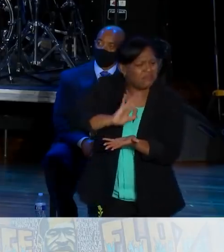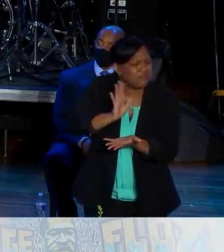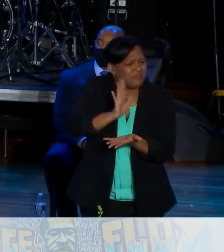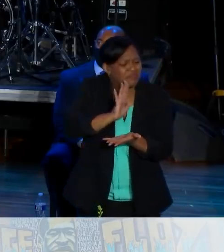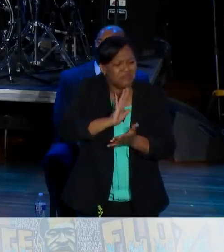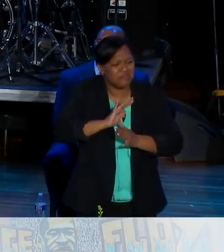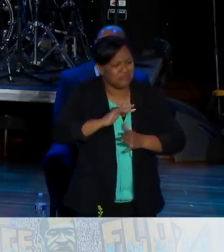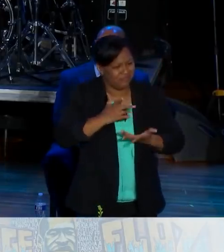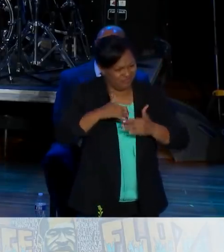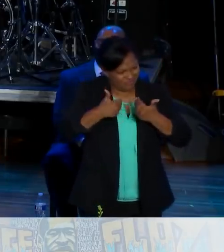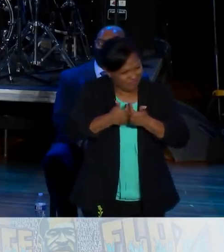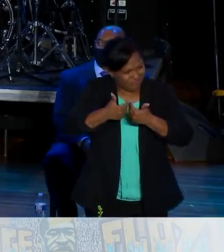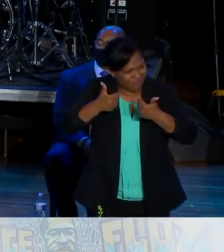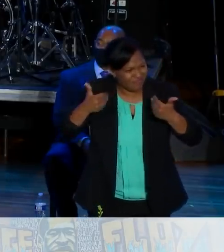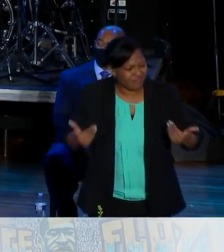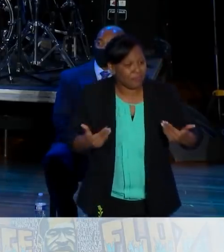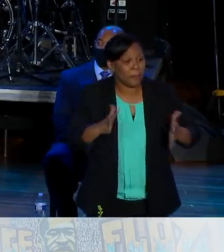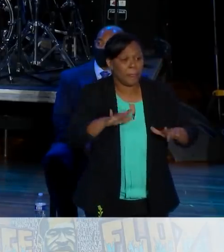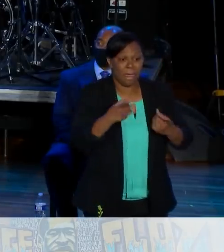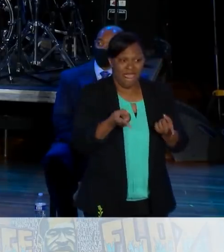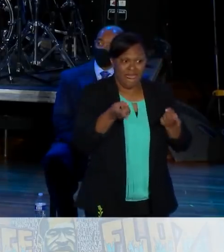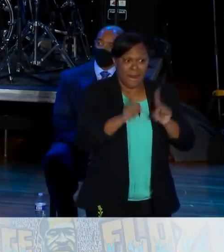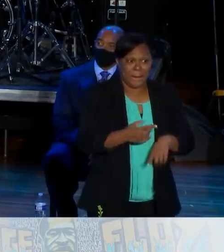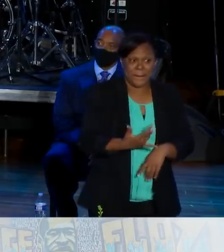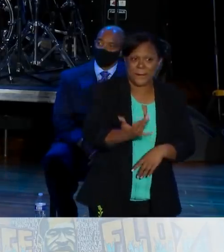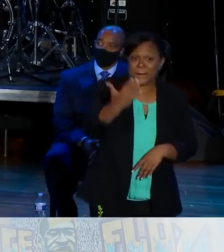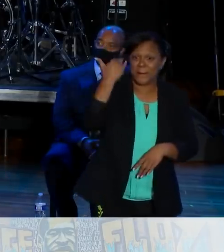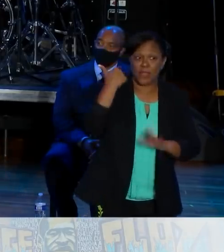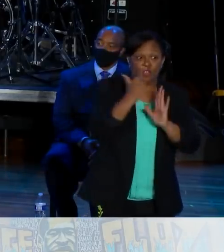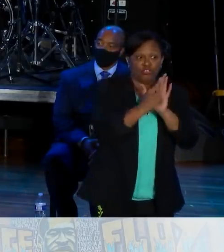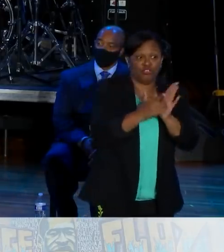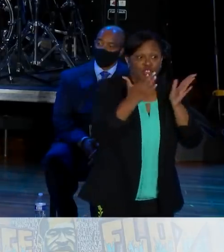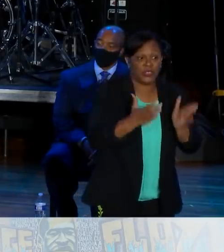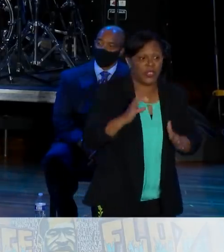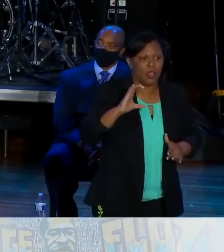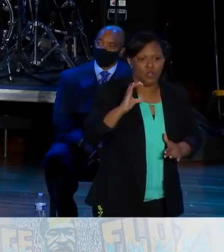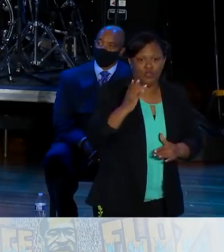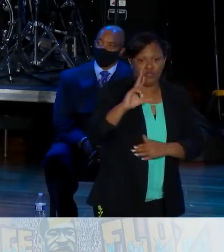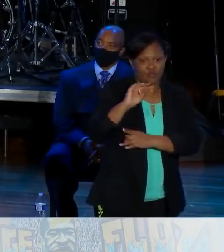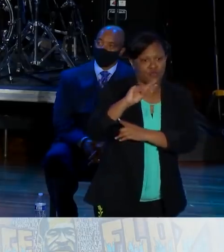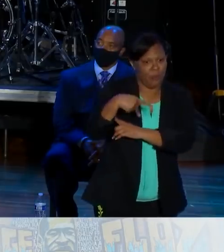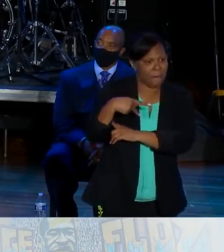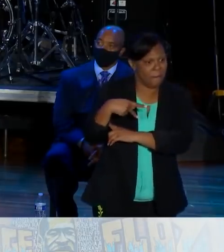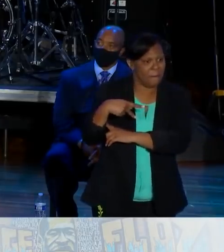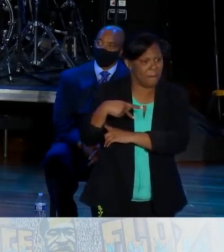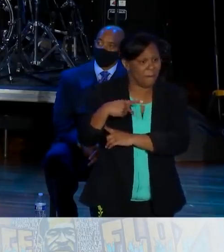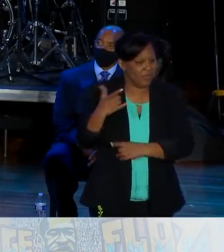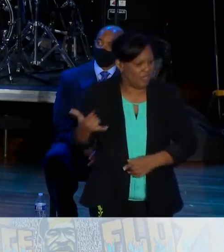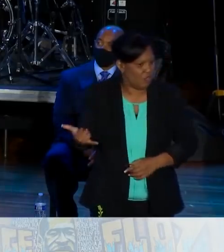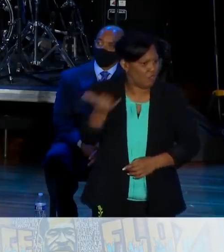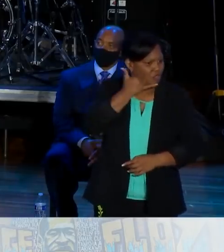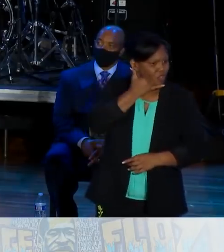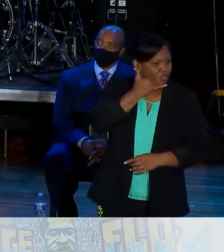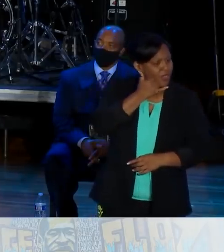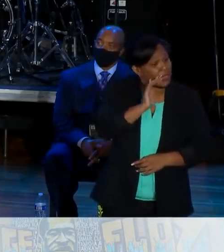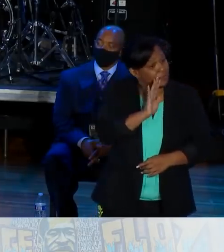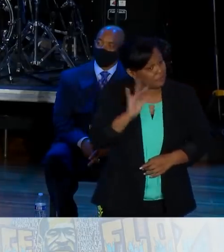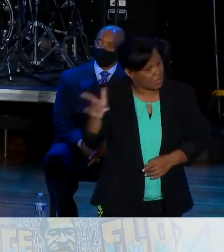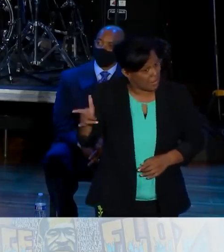OFF, DON'T USE HIM. LETTUCE STAND FOR WHATLET US